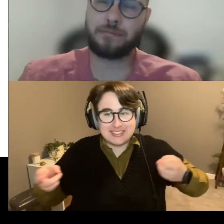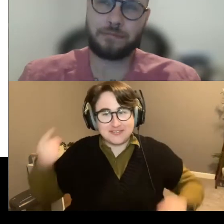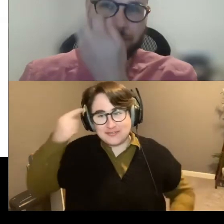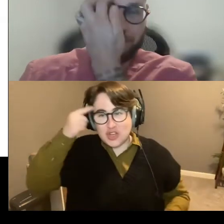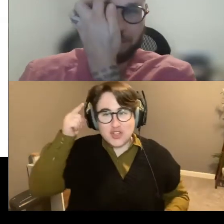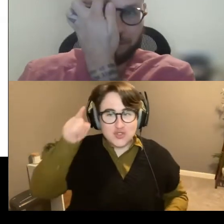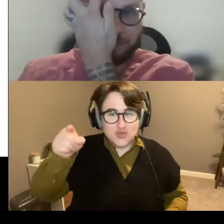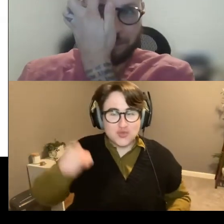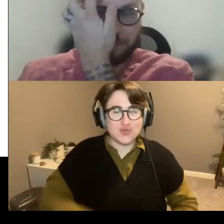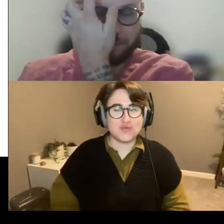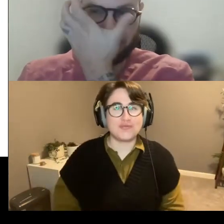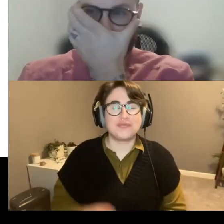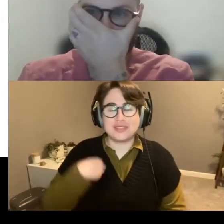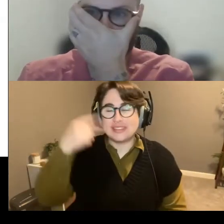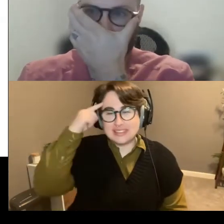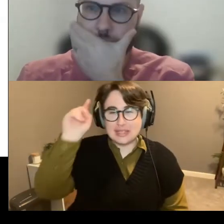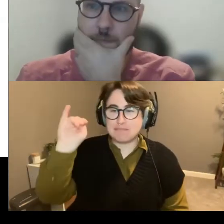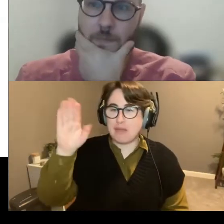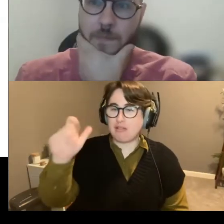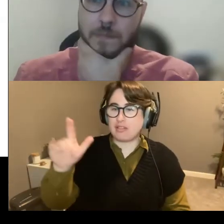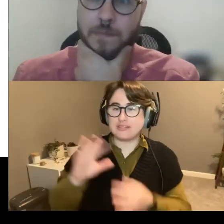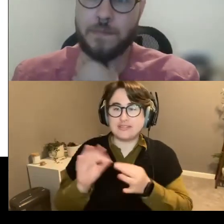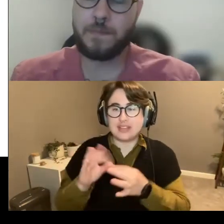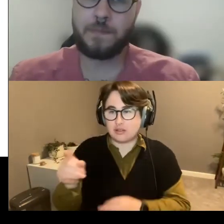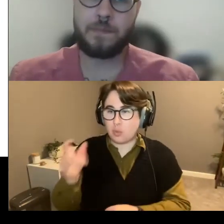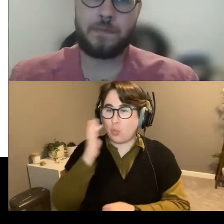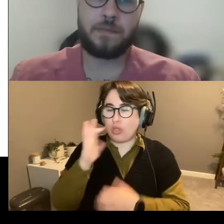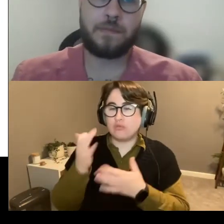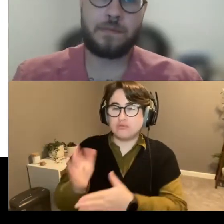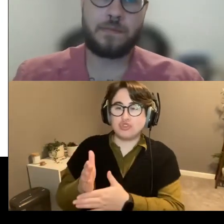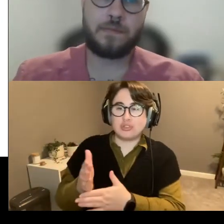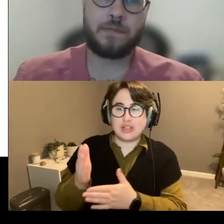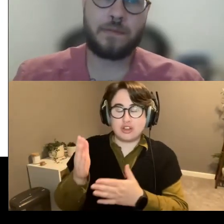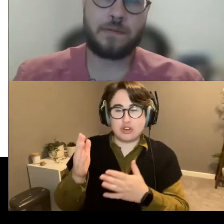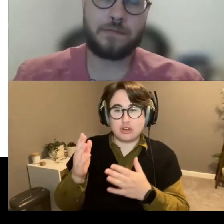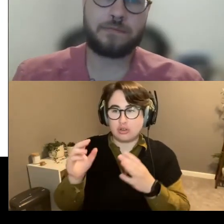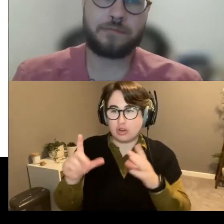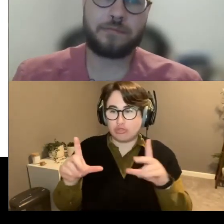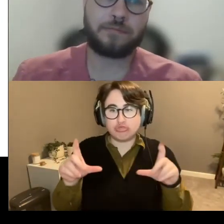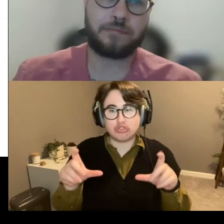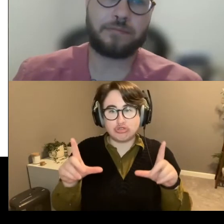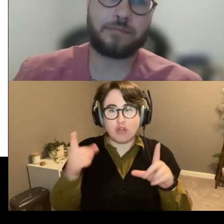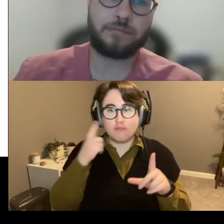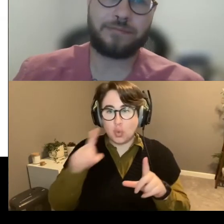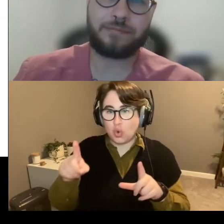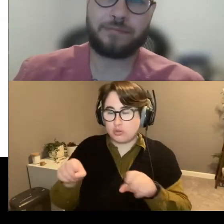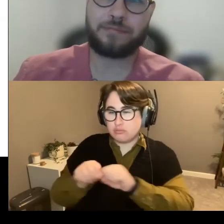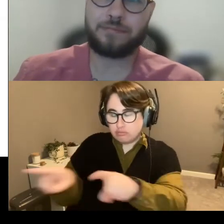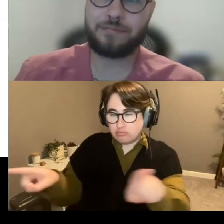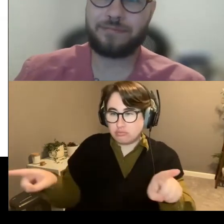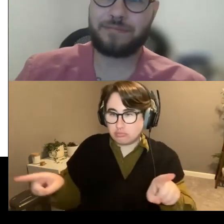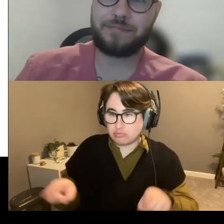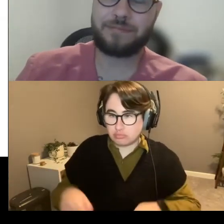I think Michael said that Michael can share a screenshot for you so you all can, yeah, thank you, Michael,